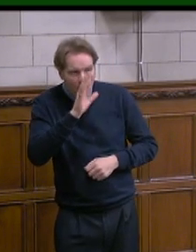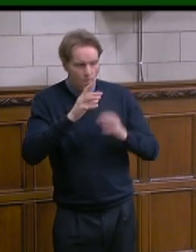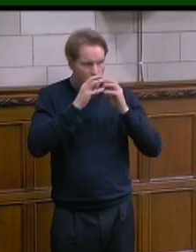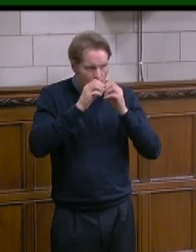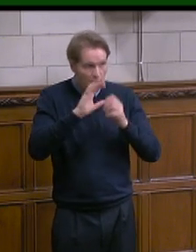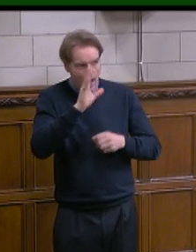Like my hon.